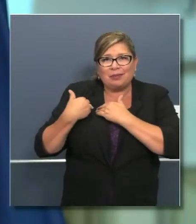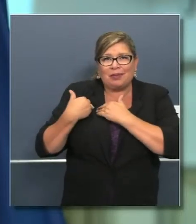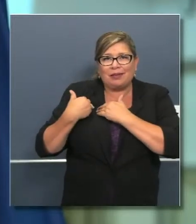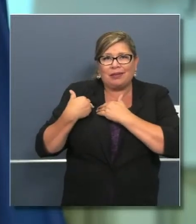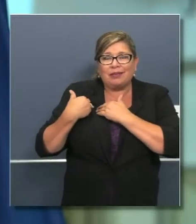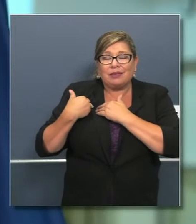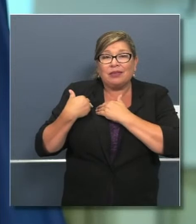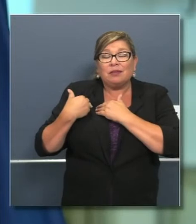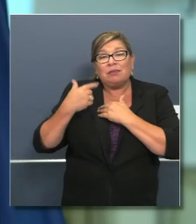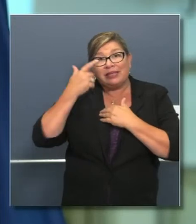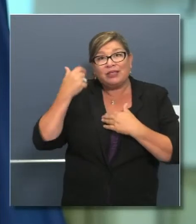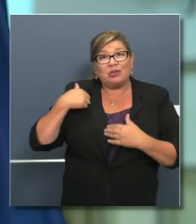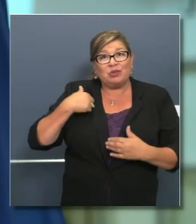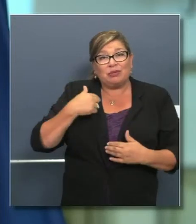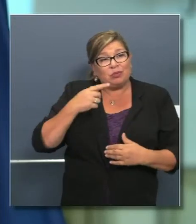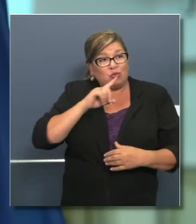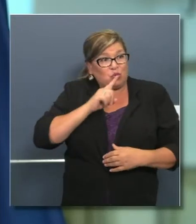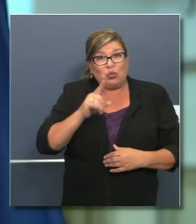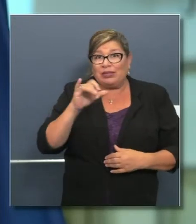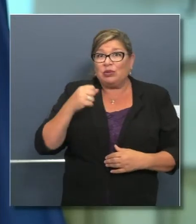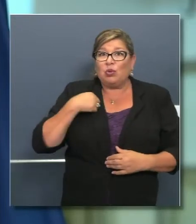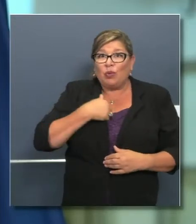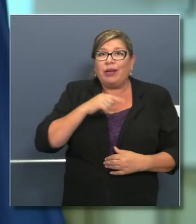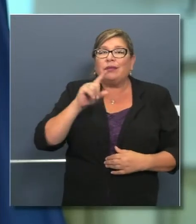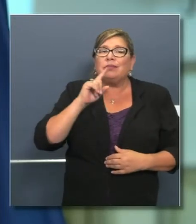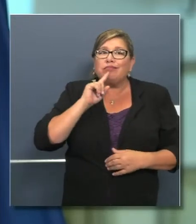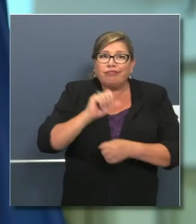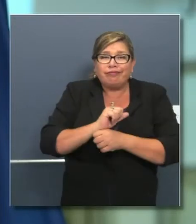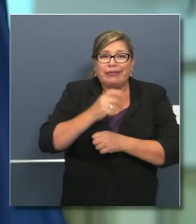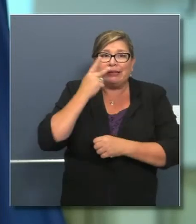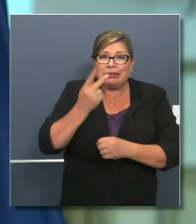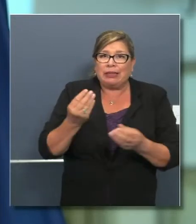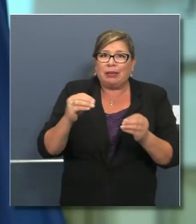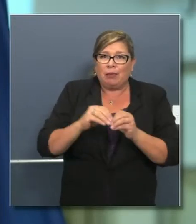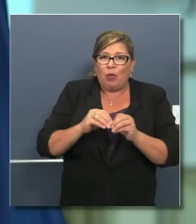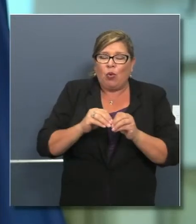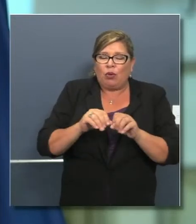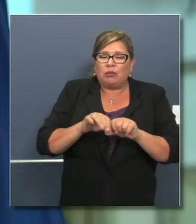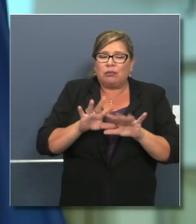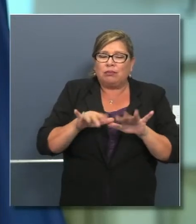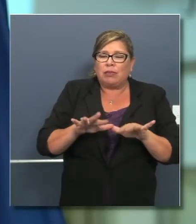an increase in spread as more people mix as the economy opens up as more people are out